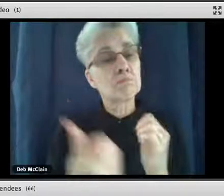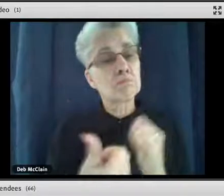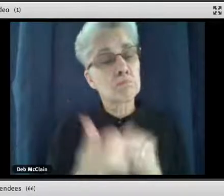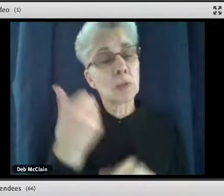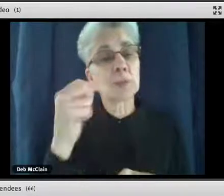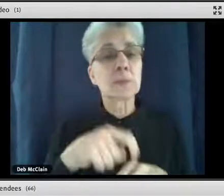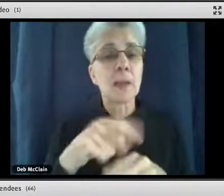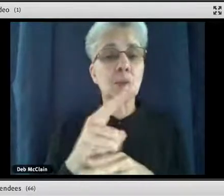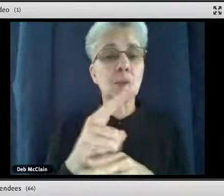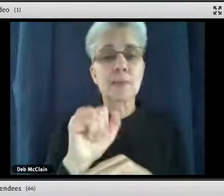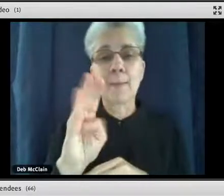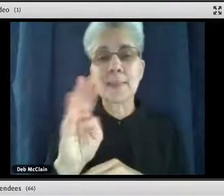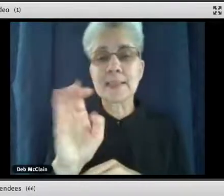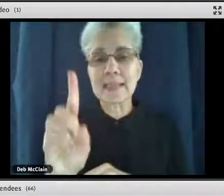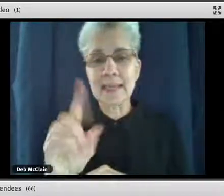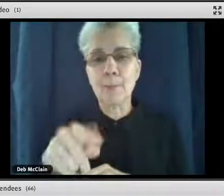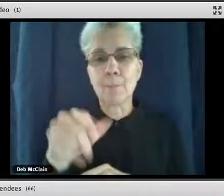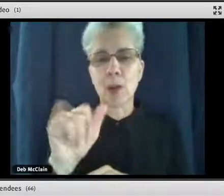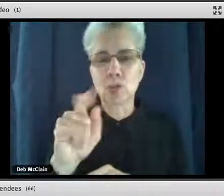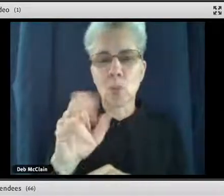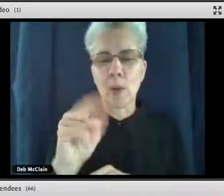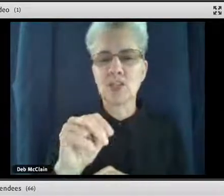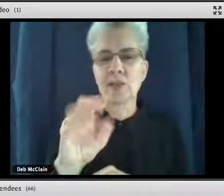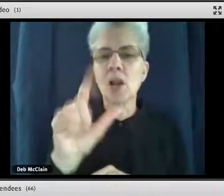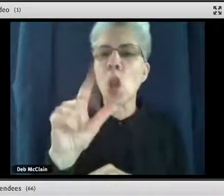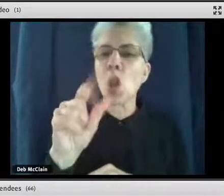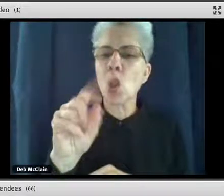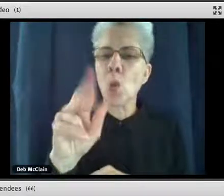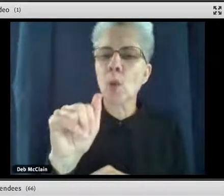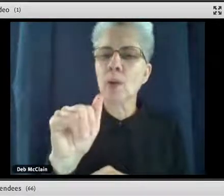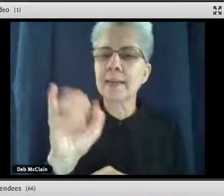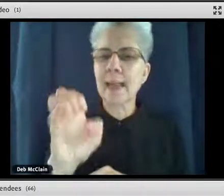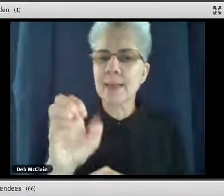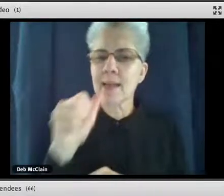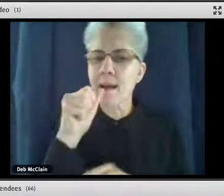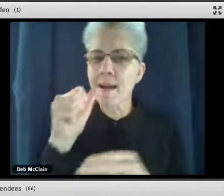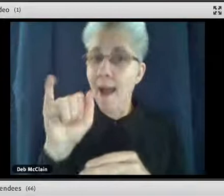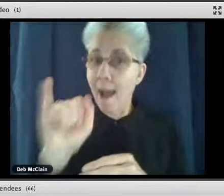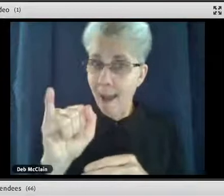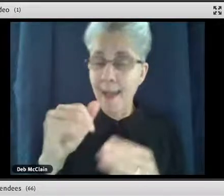more often than not, you are using ISBD punctuation. So lowercase "i."